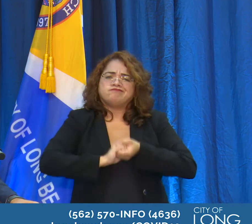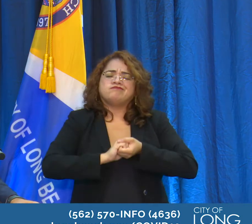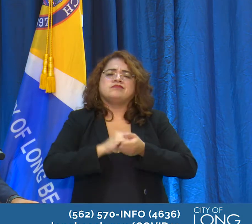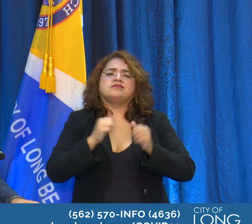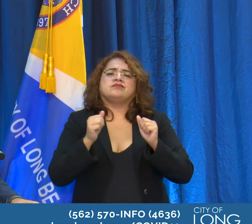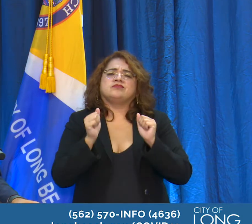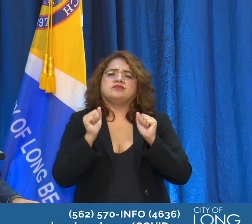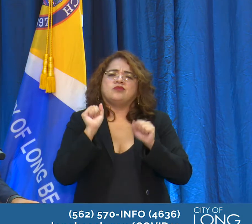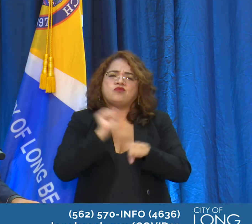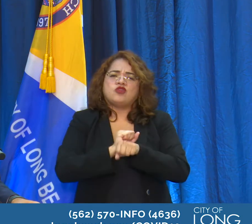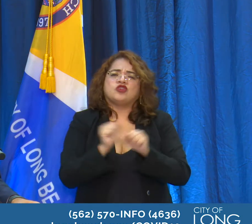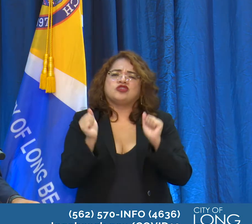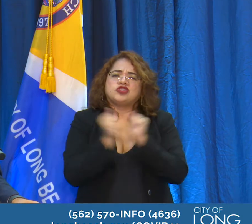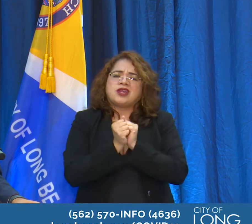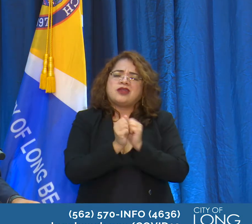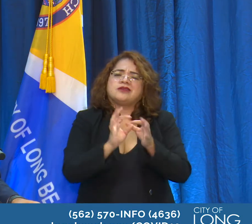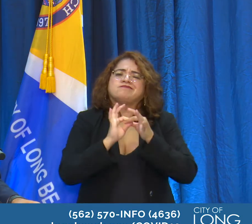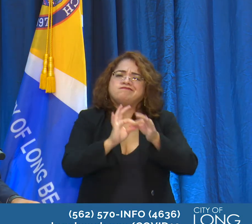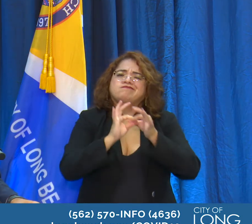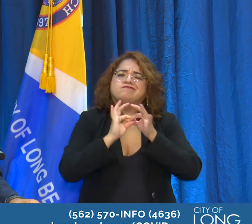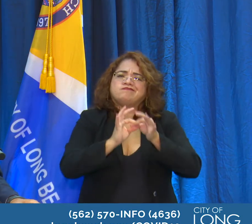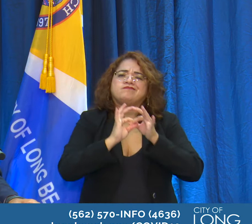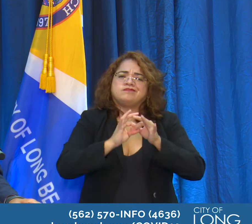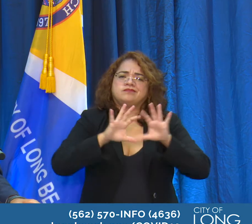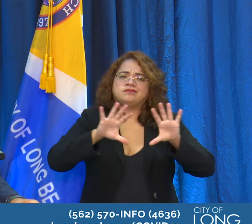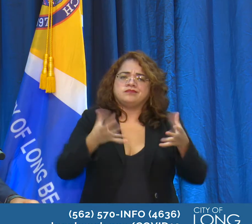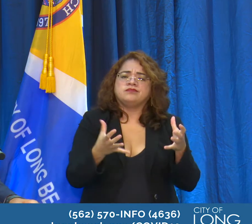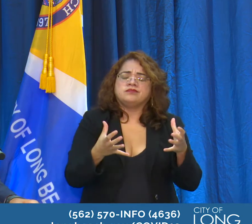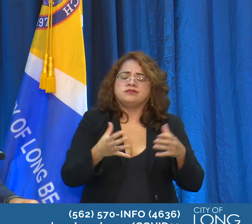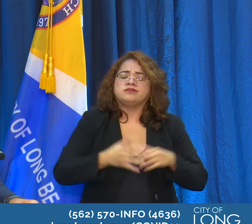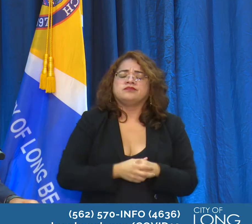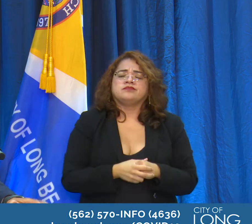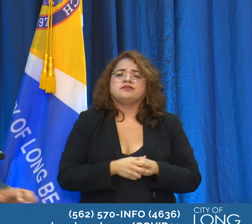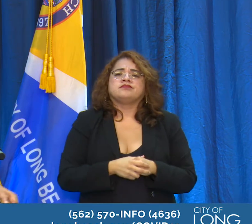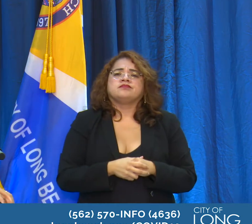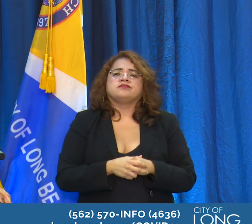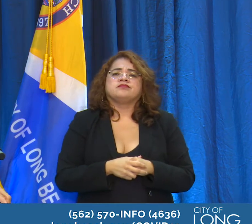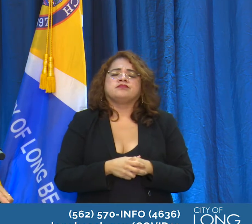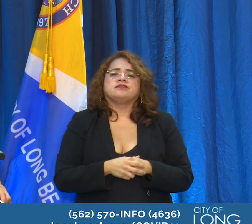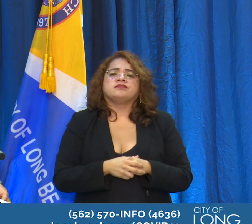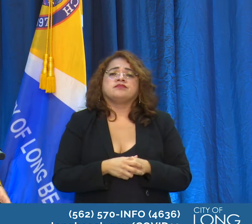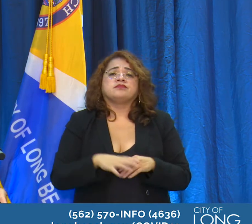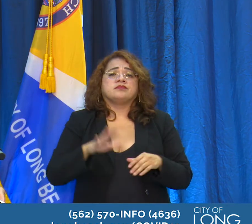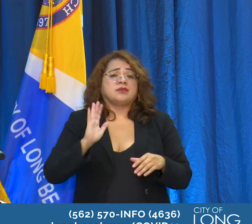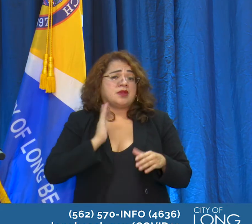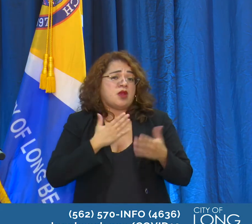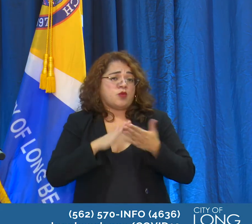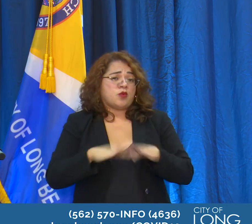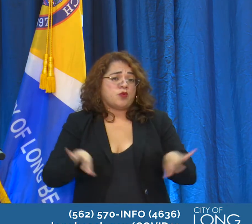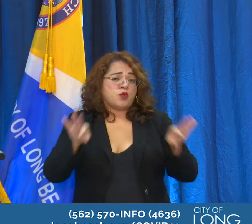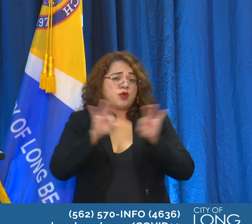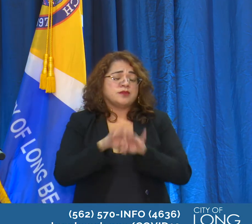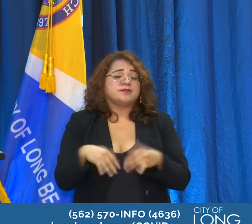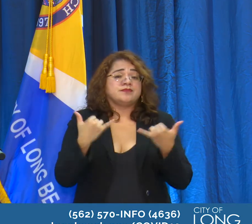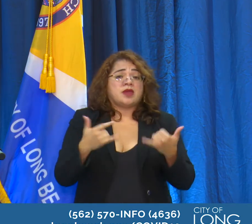And so with that I'm going to turn this over to Kelly Colopy, who is our director of Health. I have to head out.